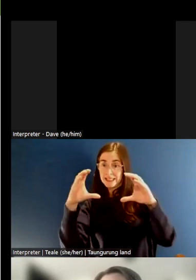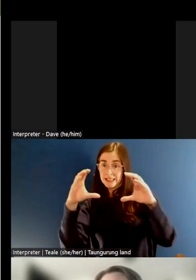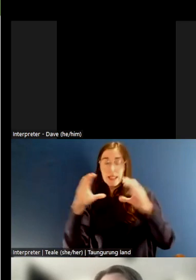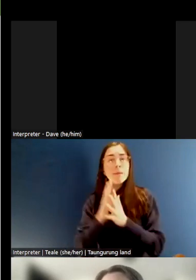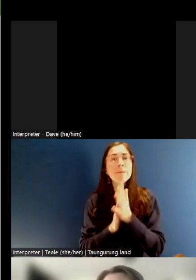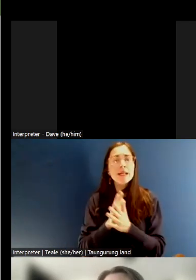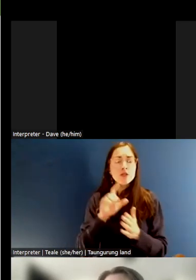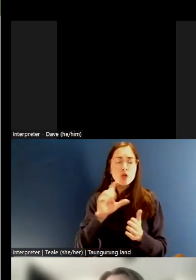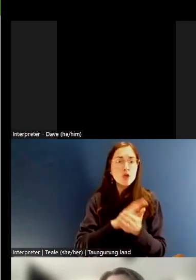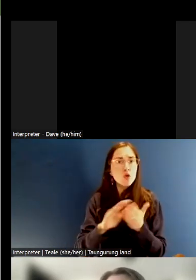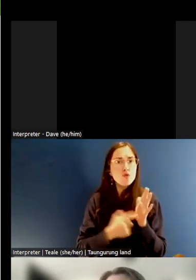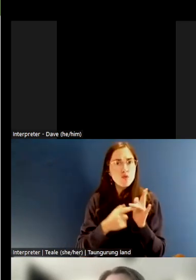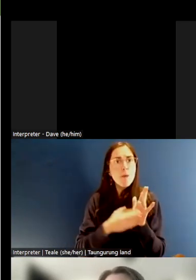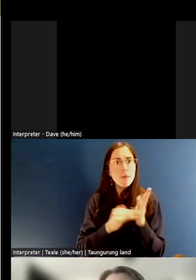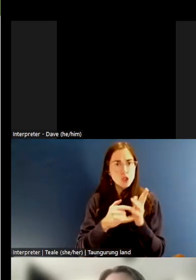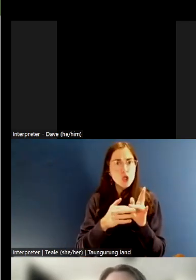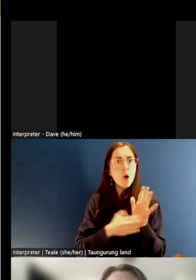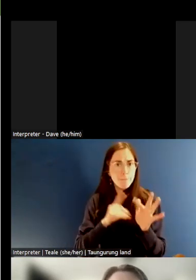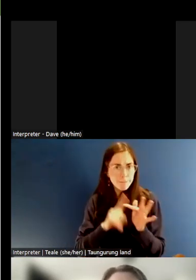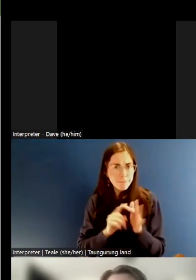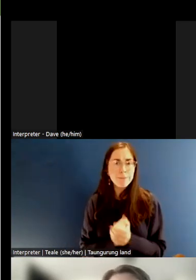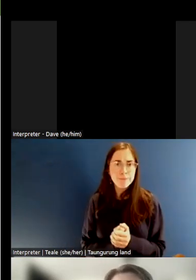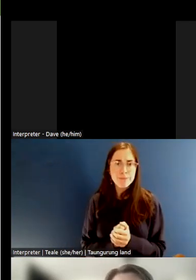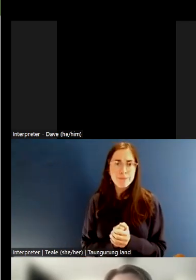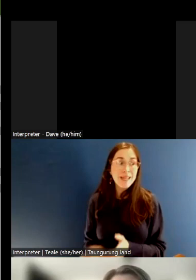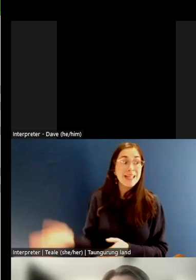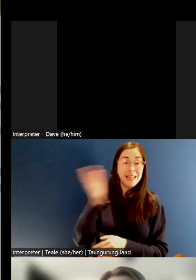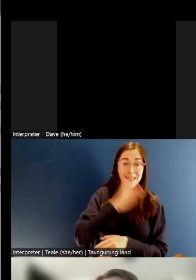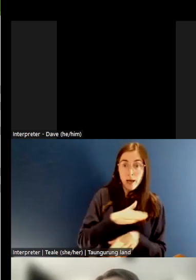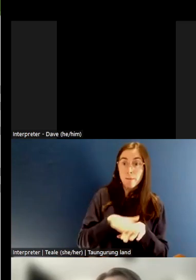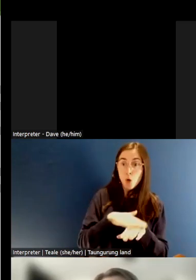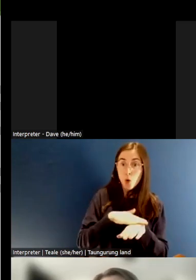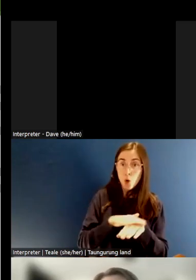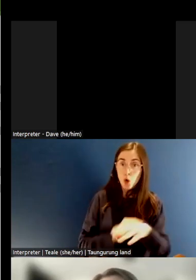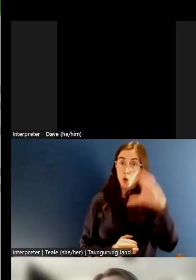and monogenic type inheritance. And then the other half is that environmental,